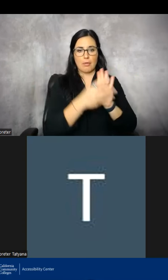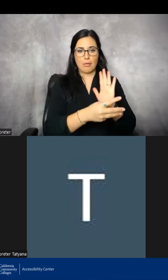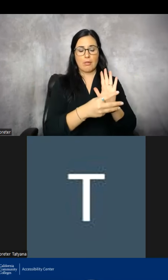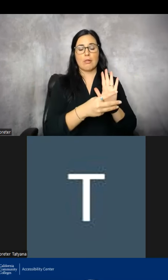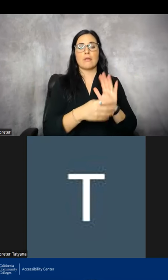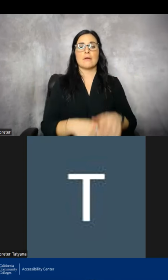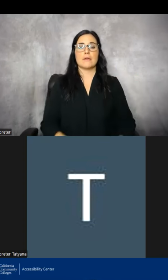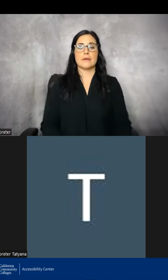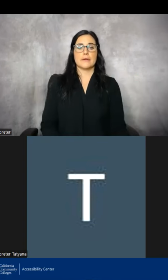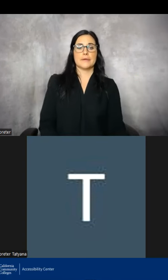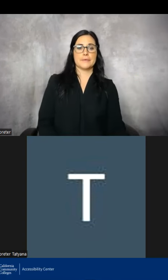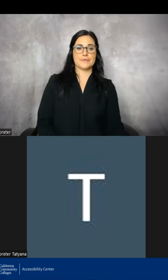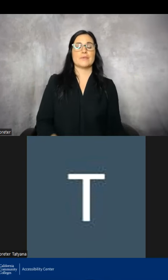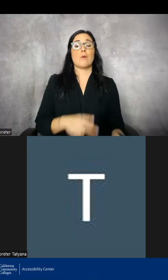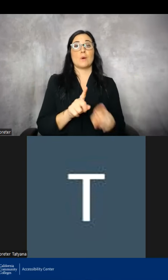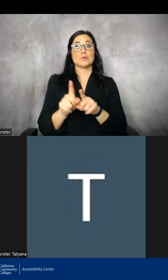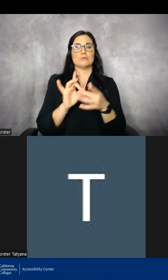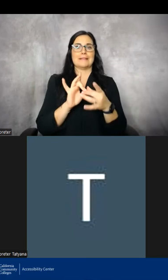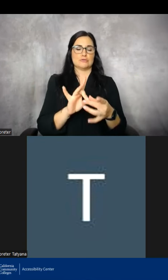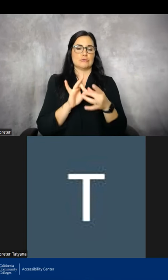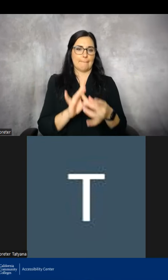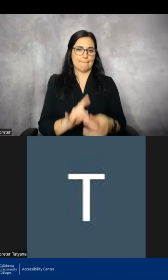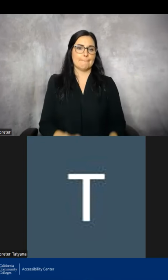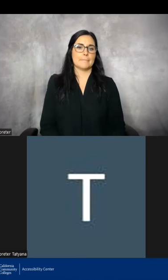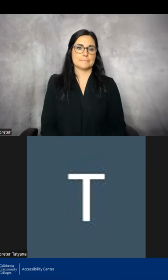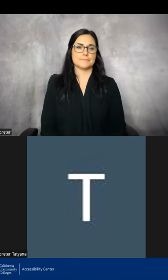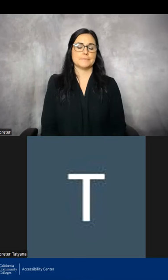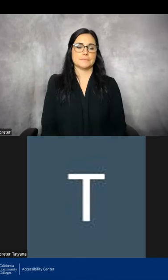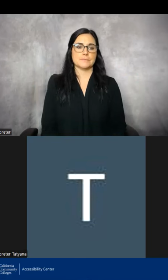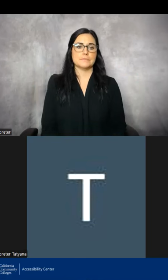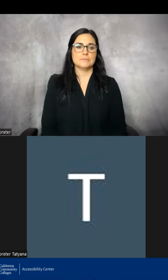and relationships. So, whenever we have a header